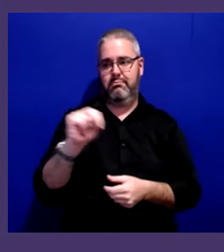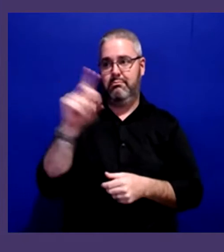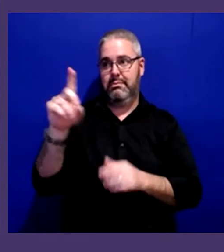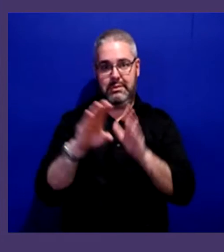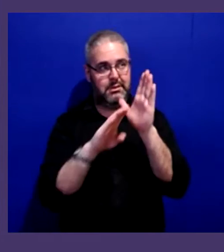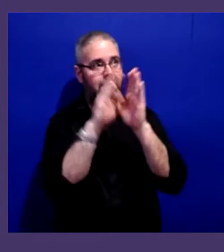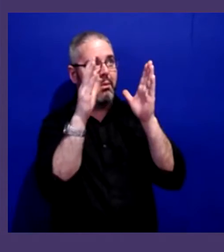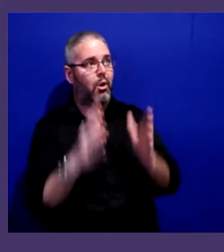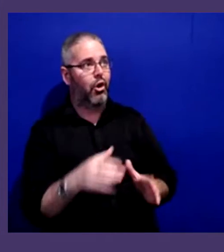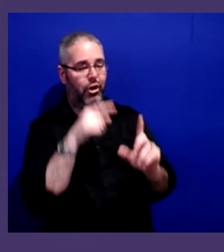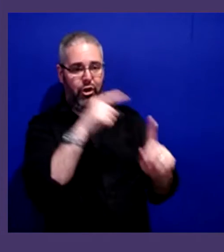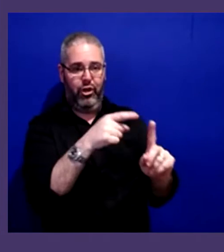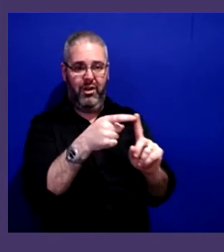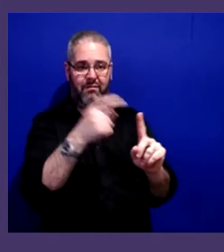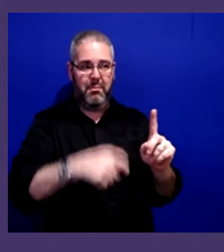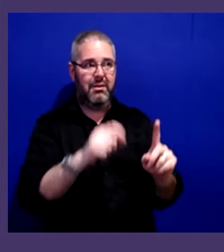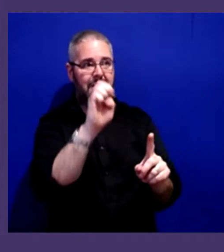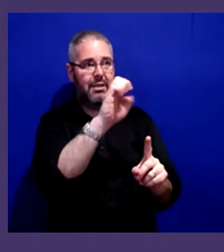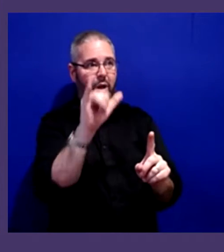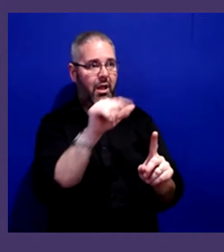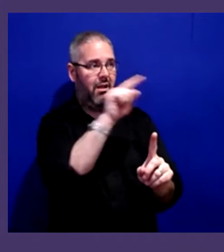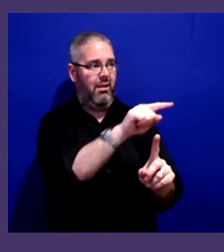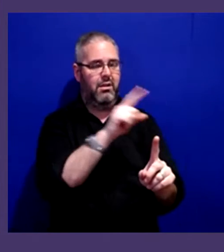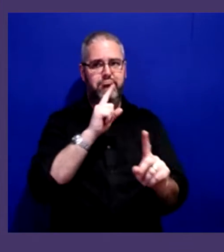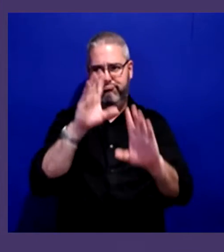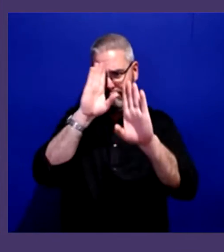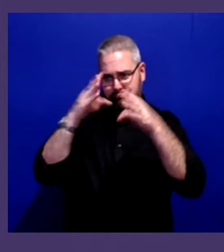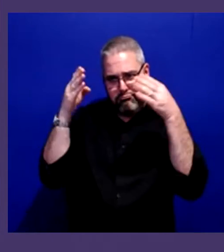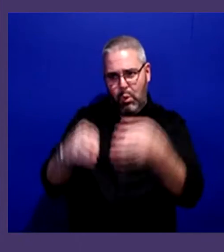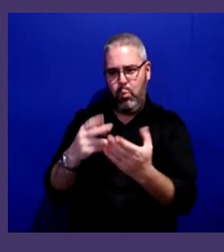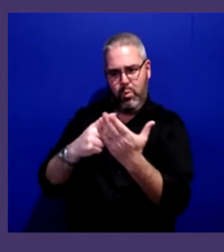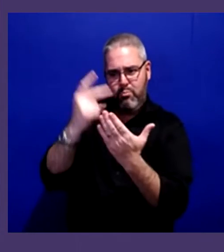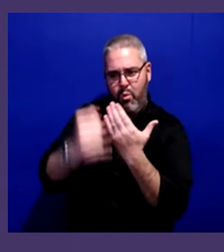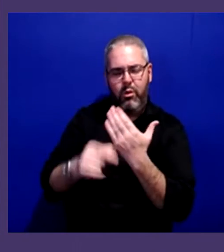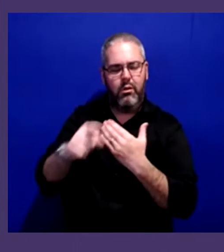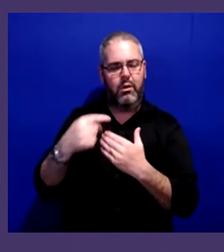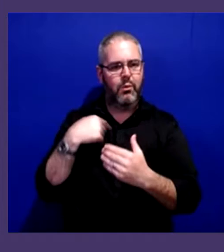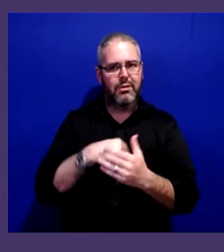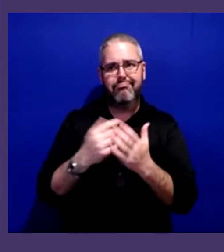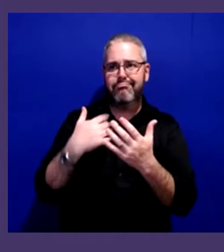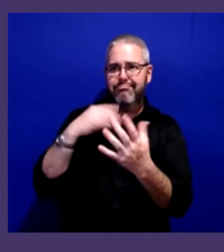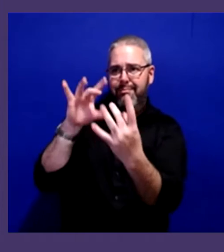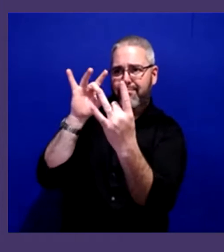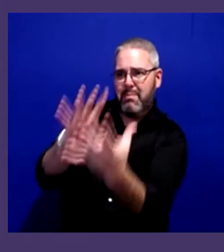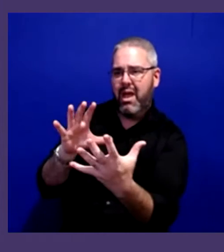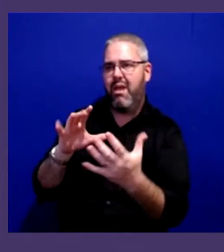EY in a very focused project where we're able to share feedback and co-design improvements for